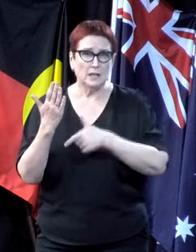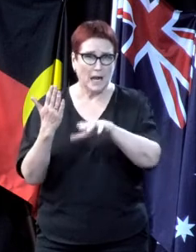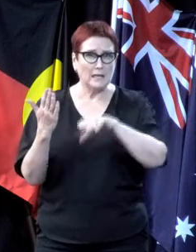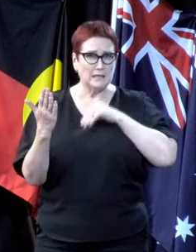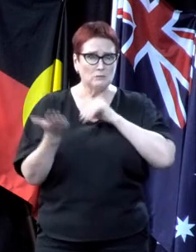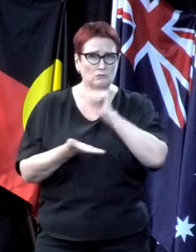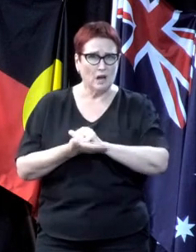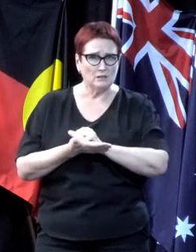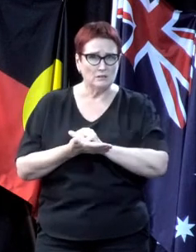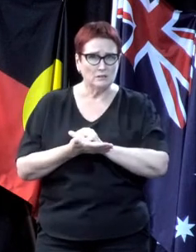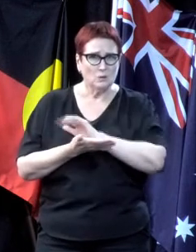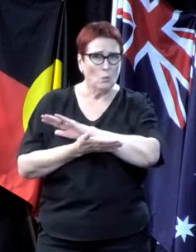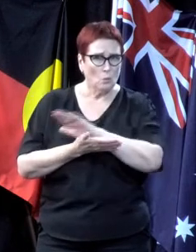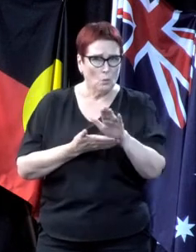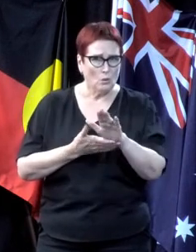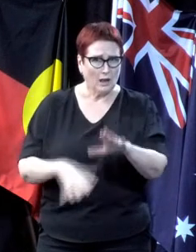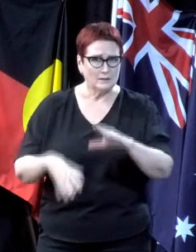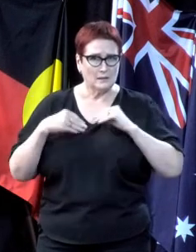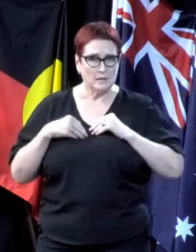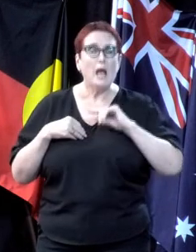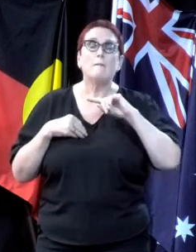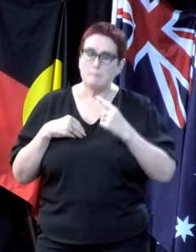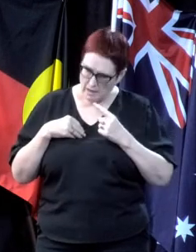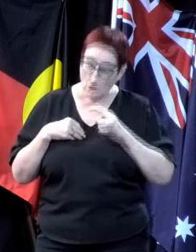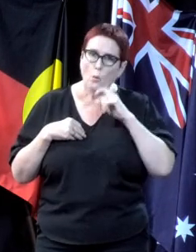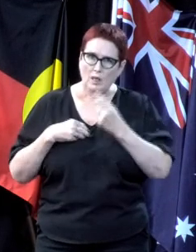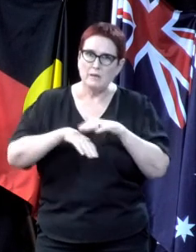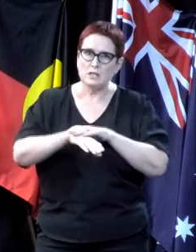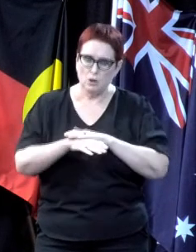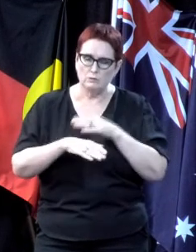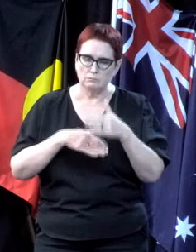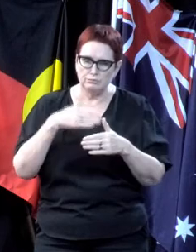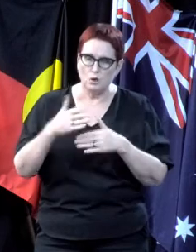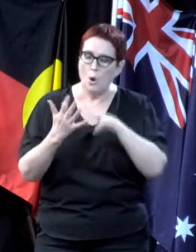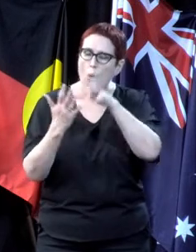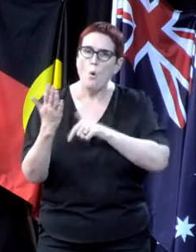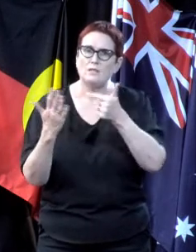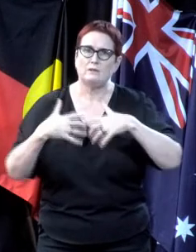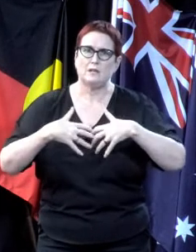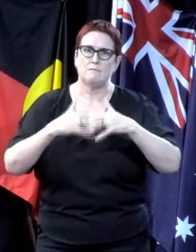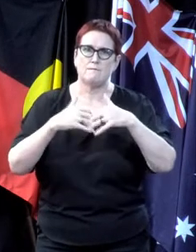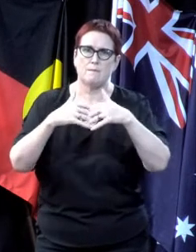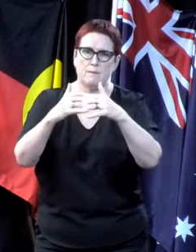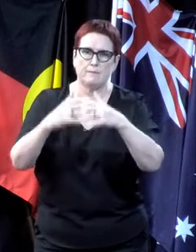It will be a journey and a long journey to see the implementation. I wouldn’t like to see our energy fade halfway along.